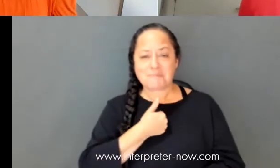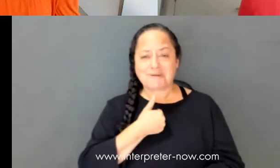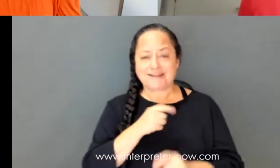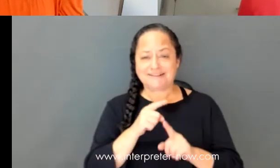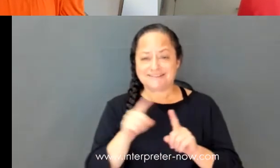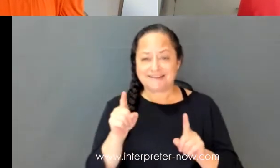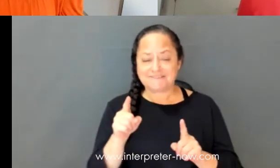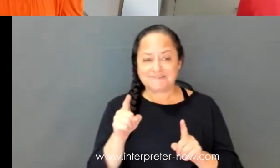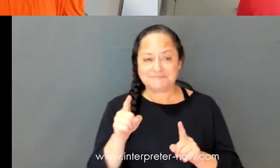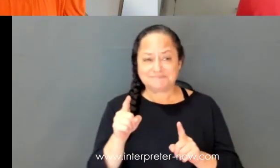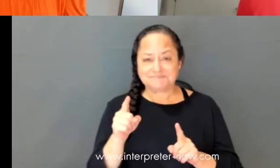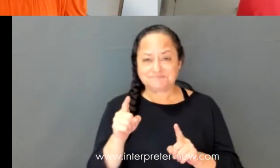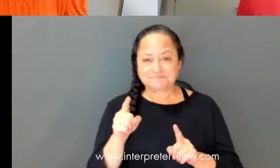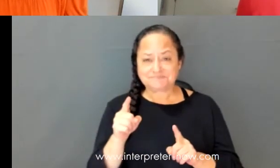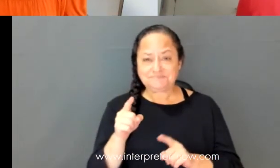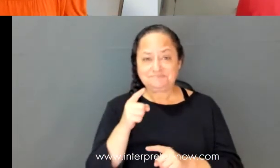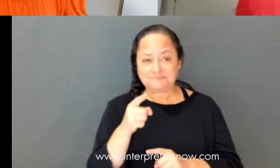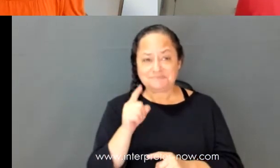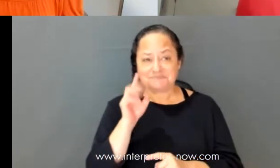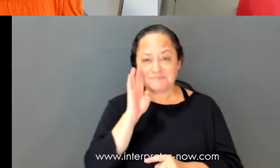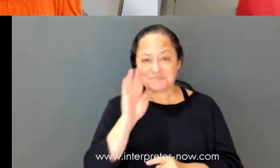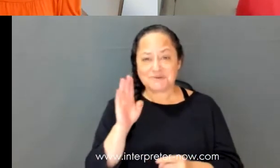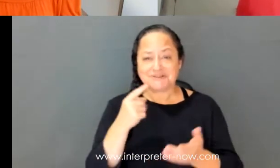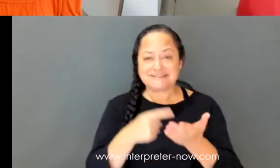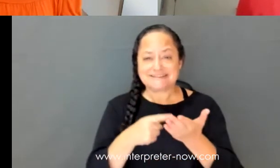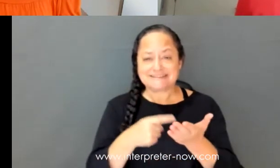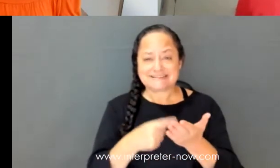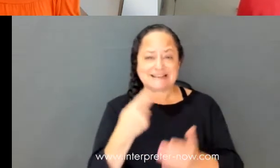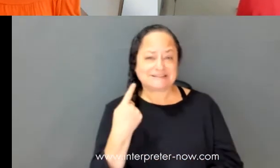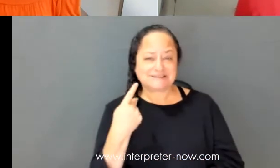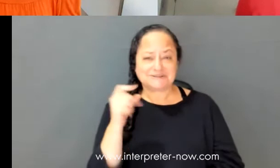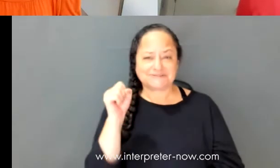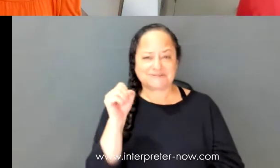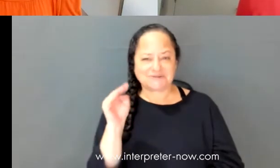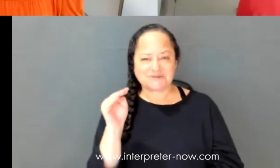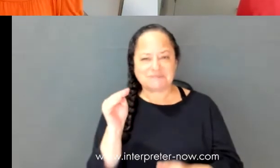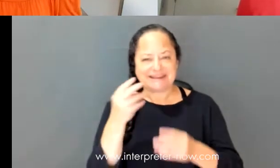We've discussed that on social media together. It's tough.